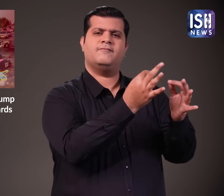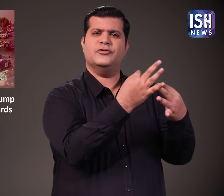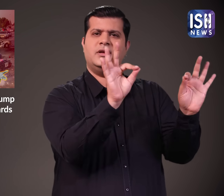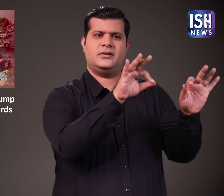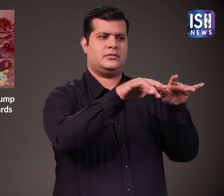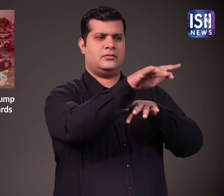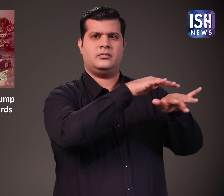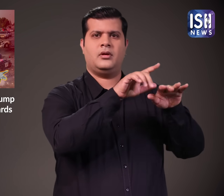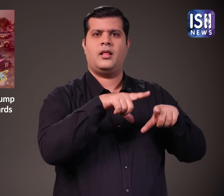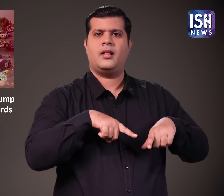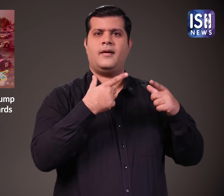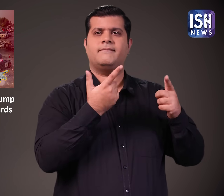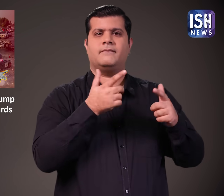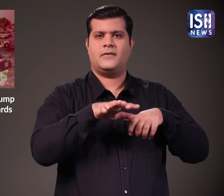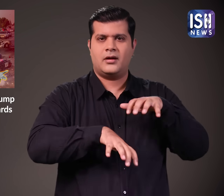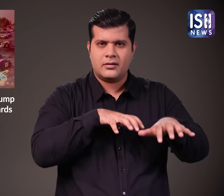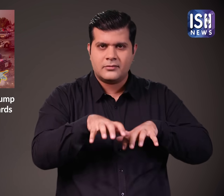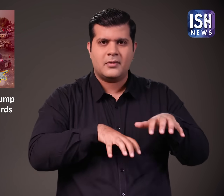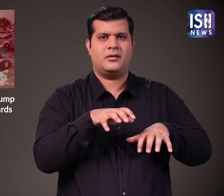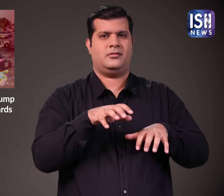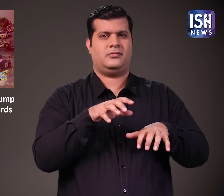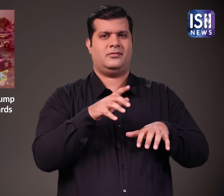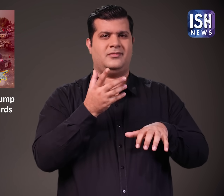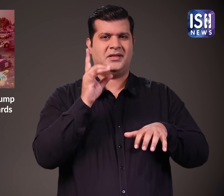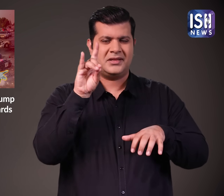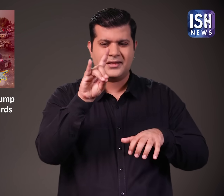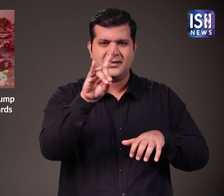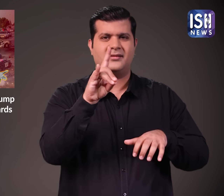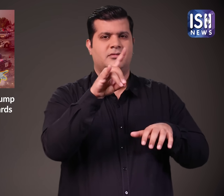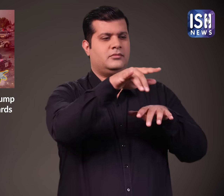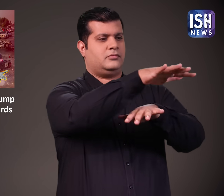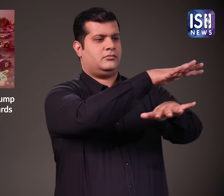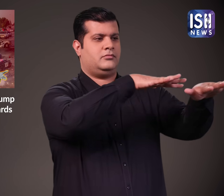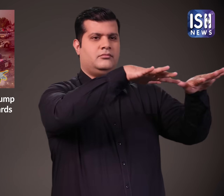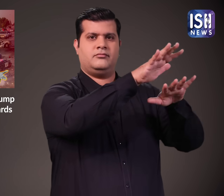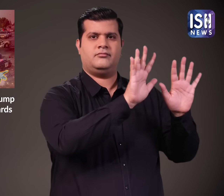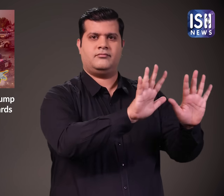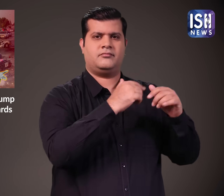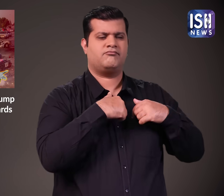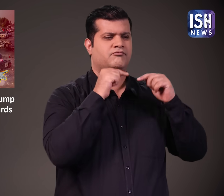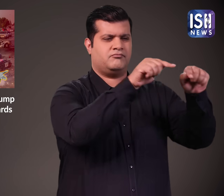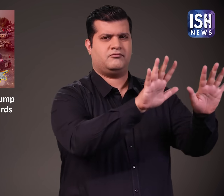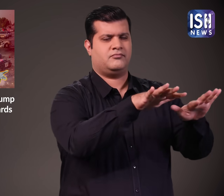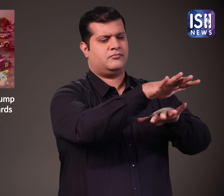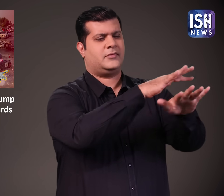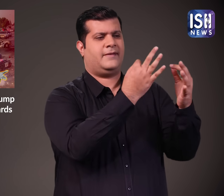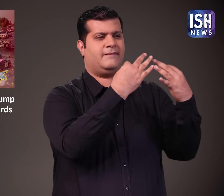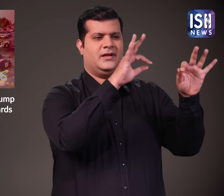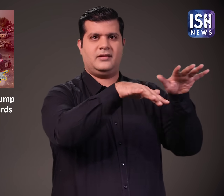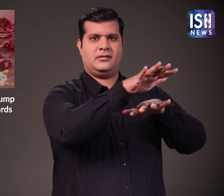where animals and birds live there freely without any human intervention.